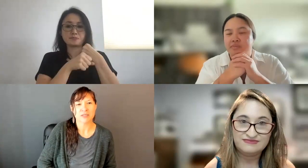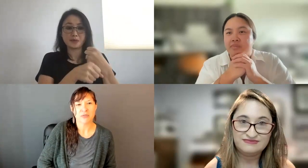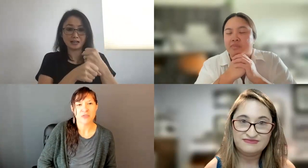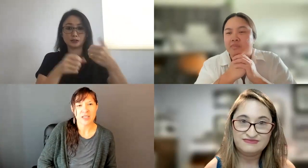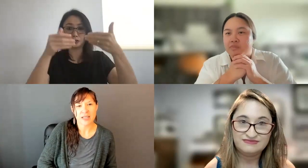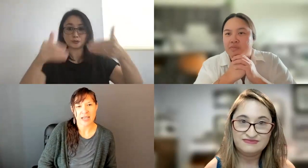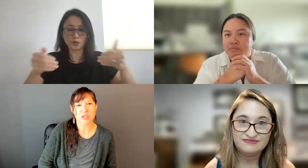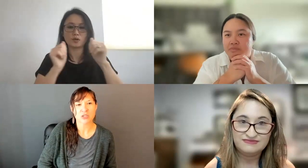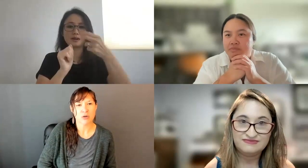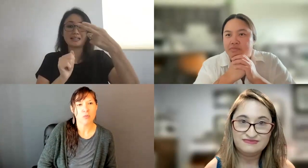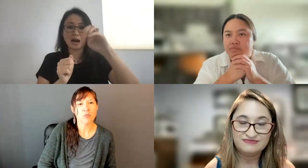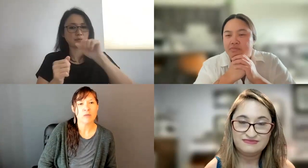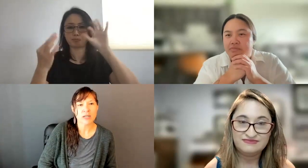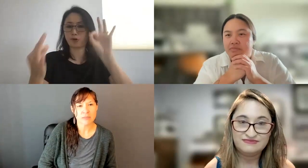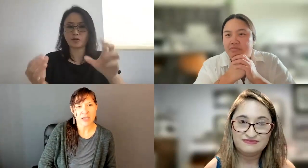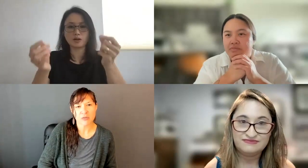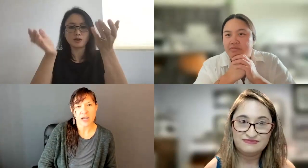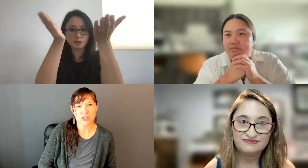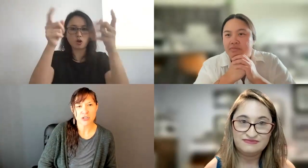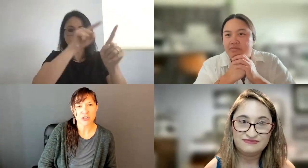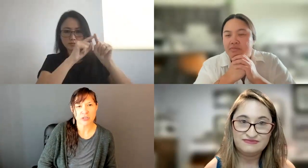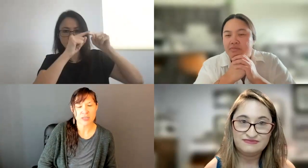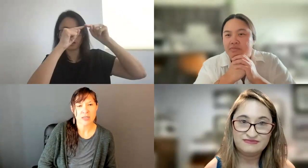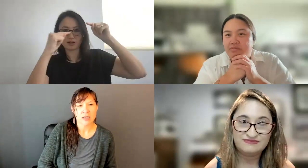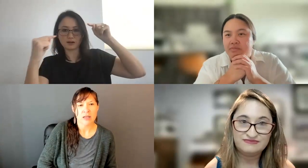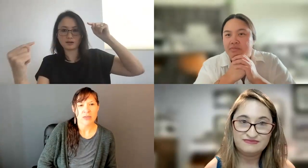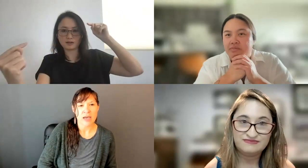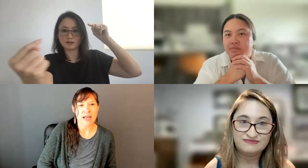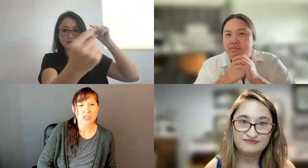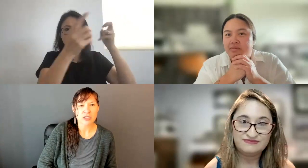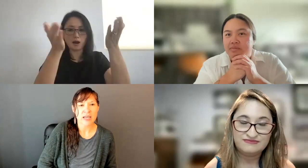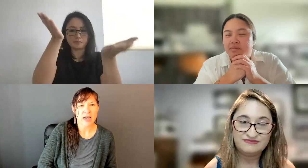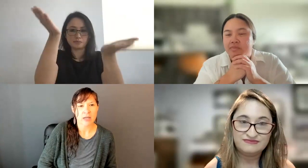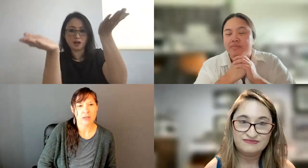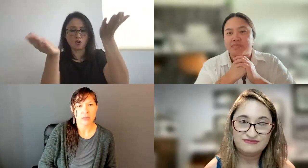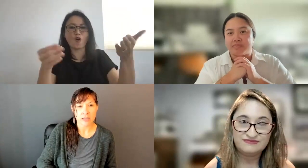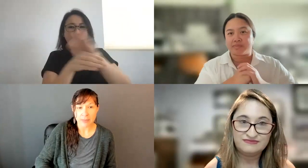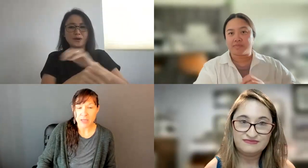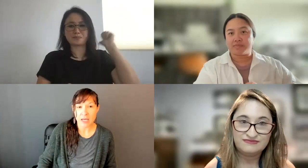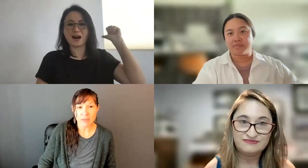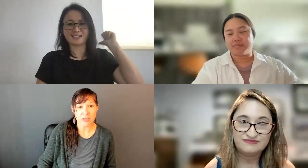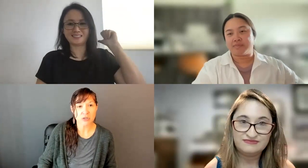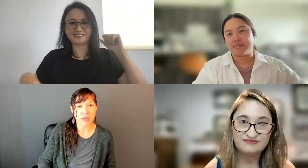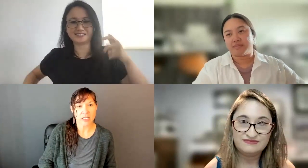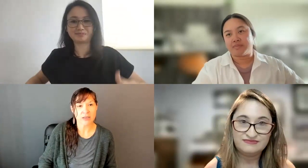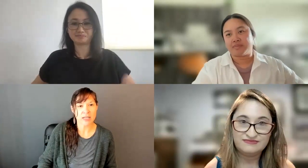So what we did is when we make our shorts, the hem line is not perfectly straight all around, it's actually a little bit longer in the back.